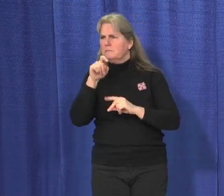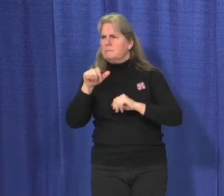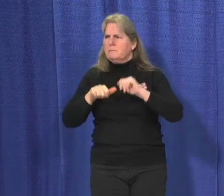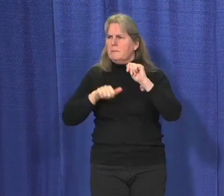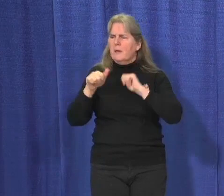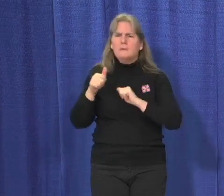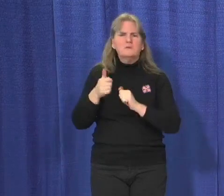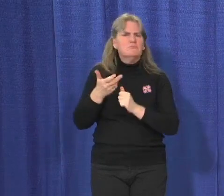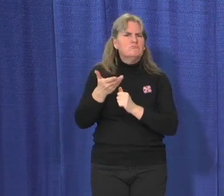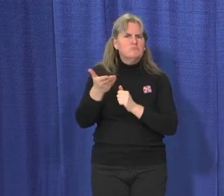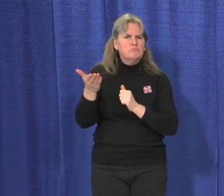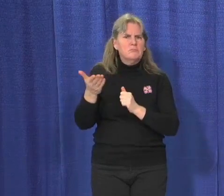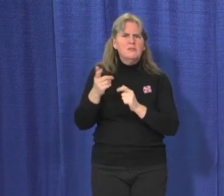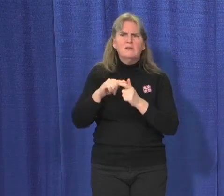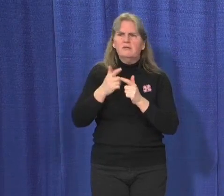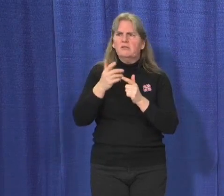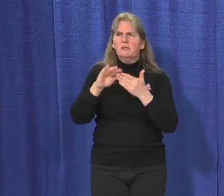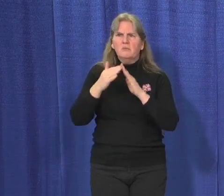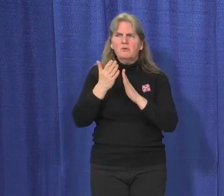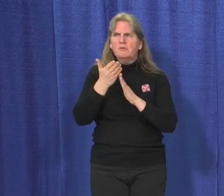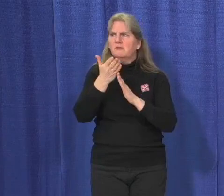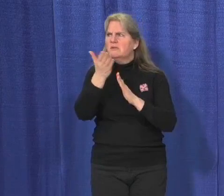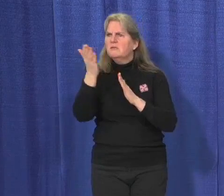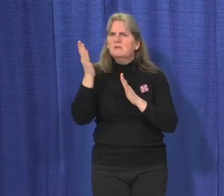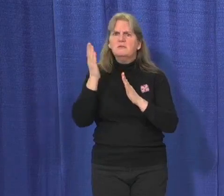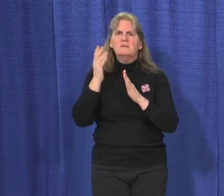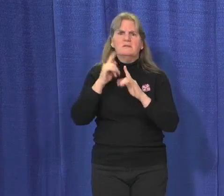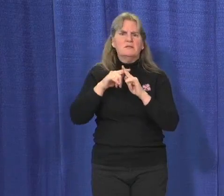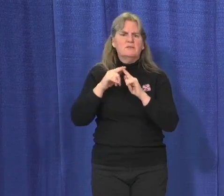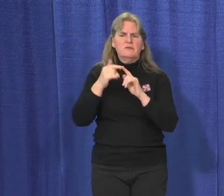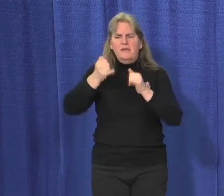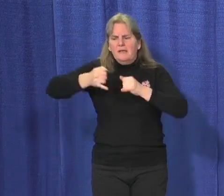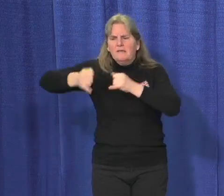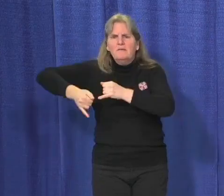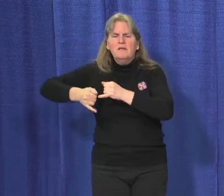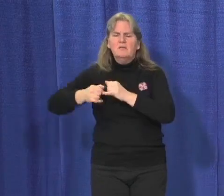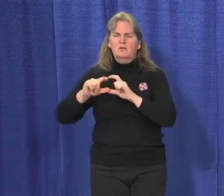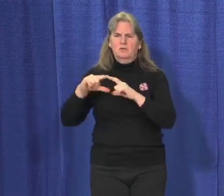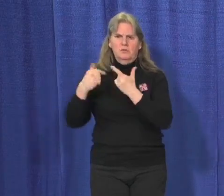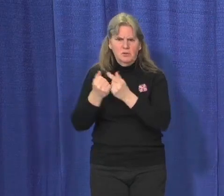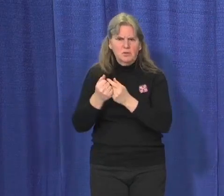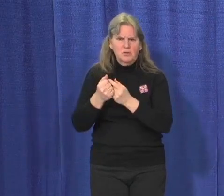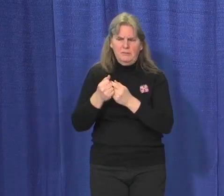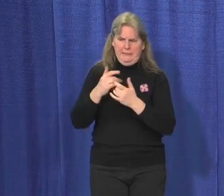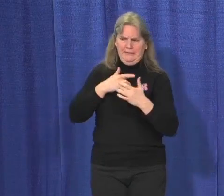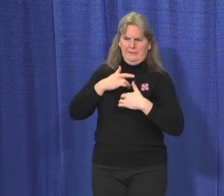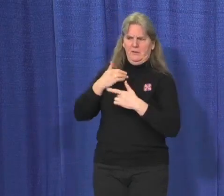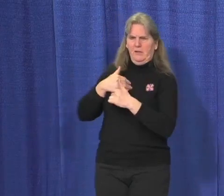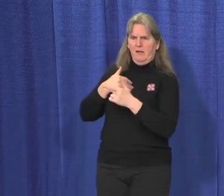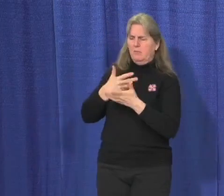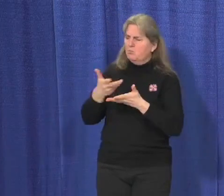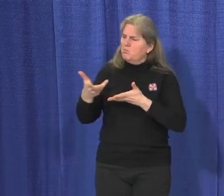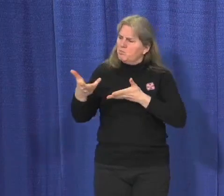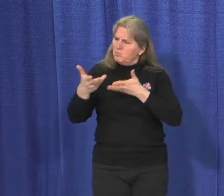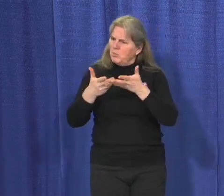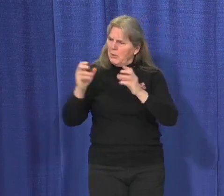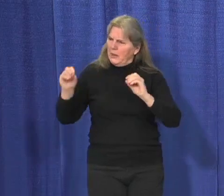and various communities and individuals and groups to try to